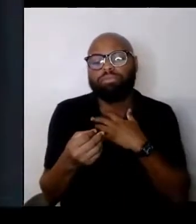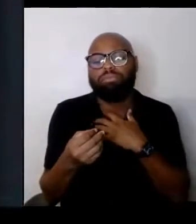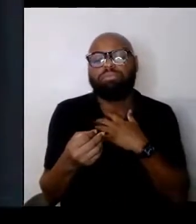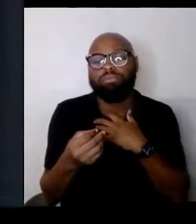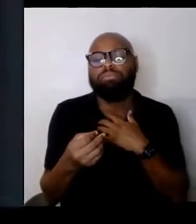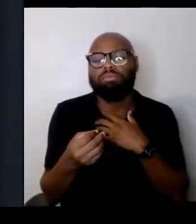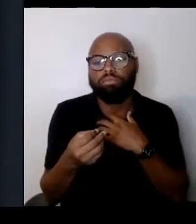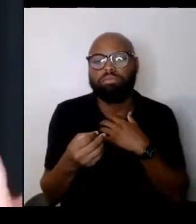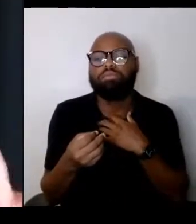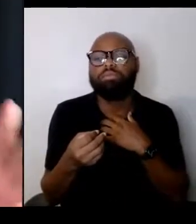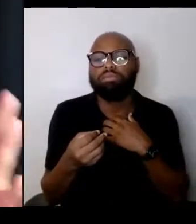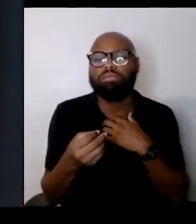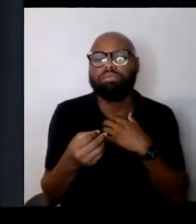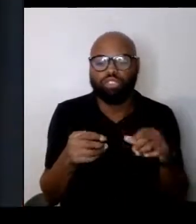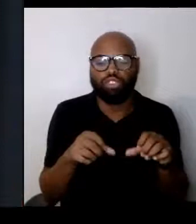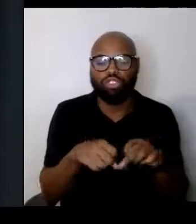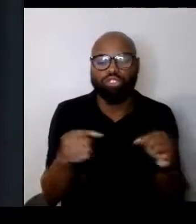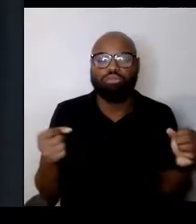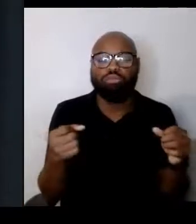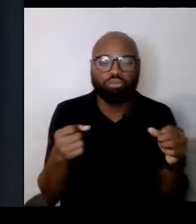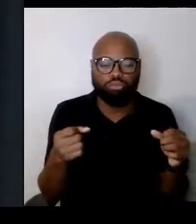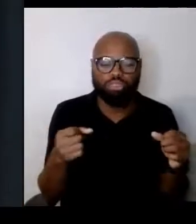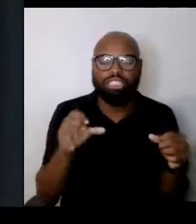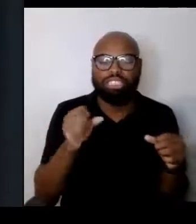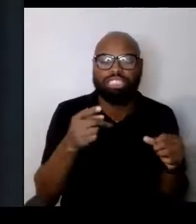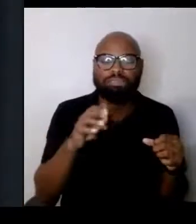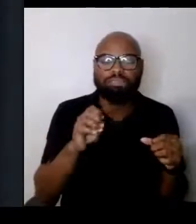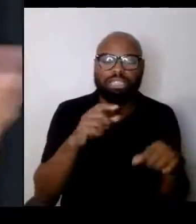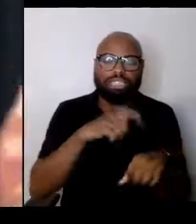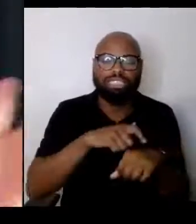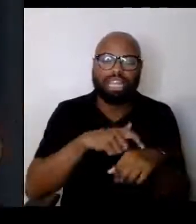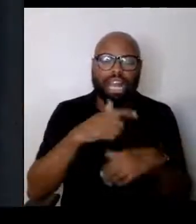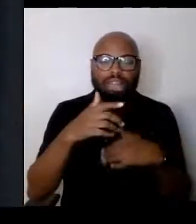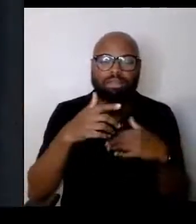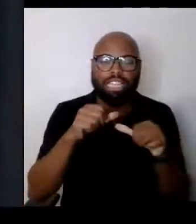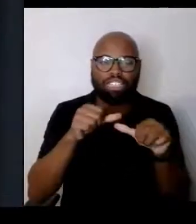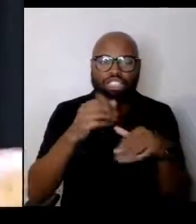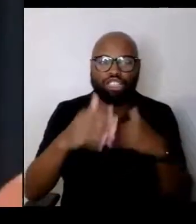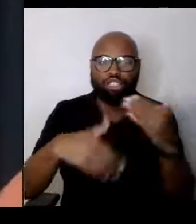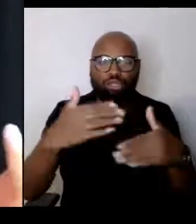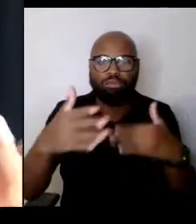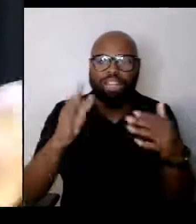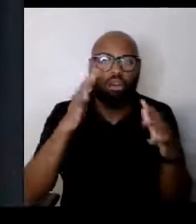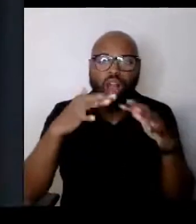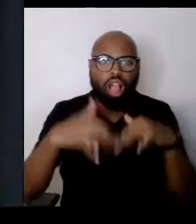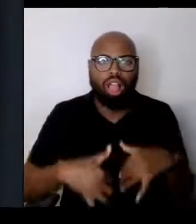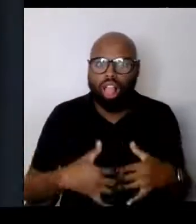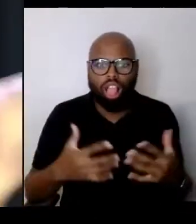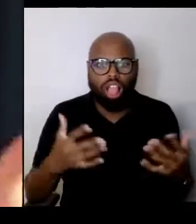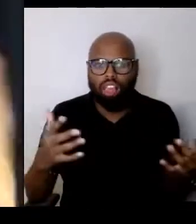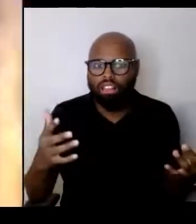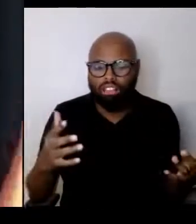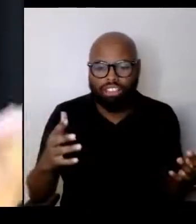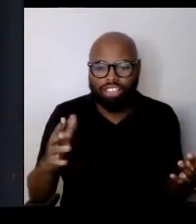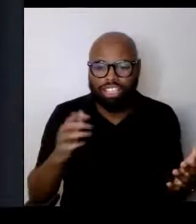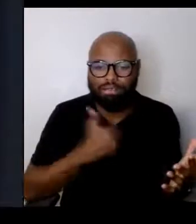time continuum and the multiverse is collapsing on itself. I'm sorry, I am a "Spider-Man", I'm a fan.